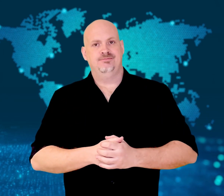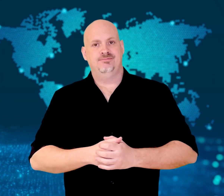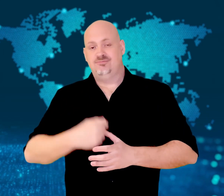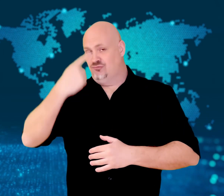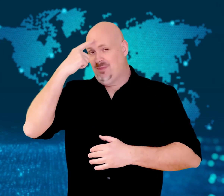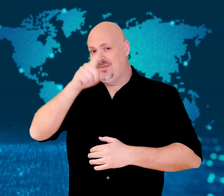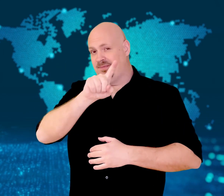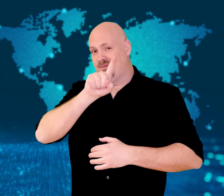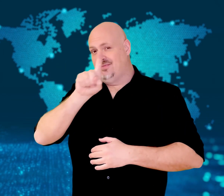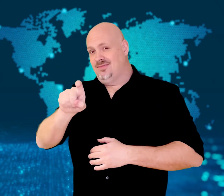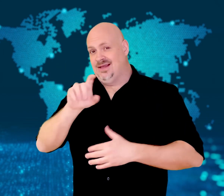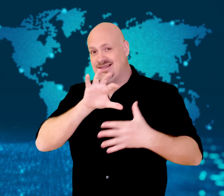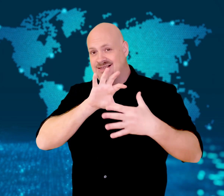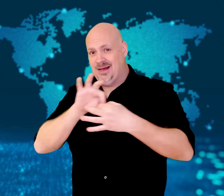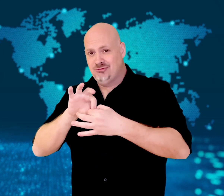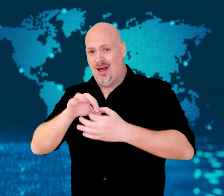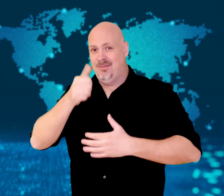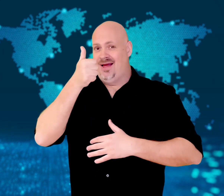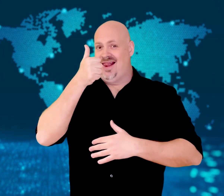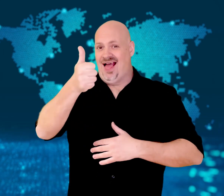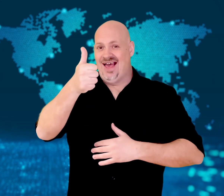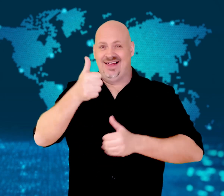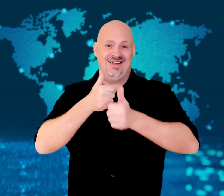Don’t forget to subscribe, like,